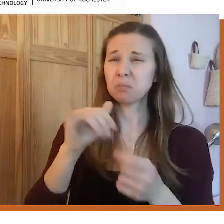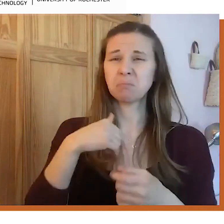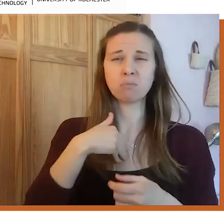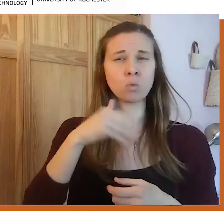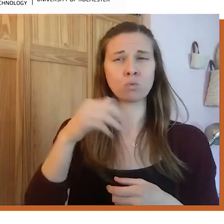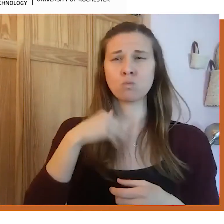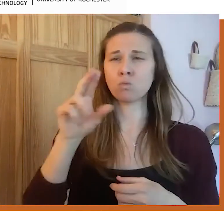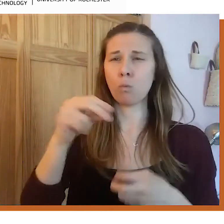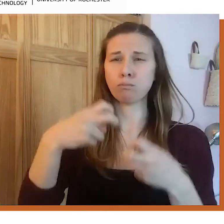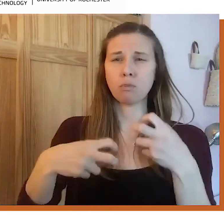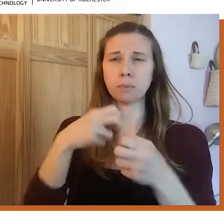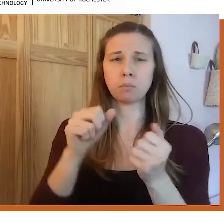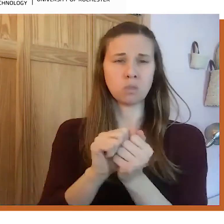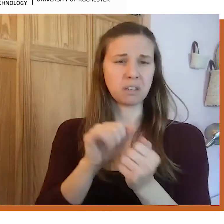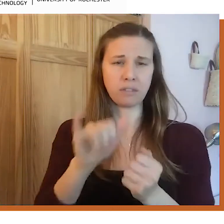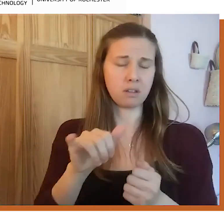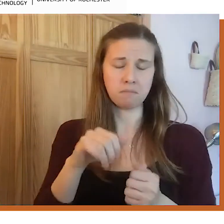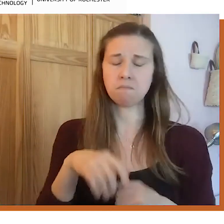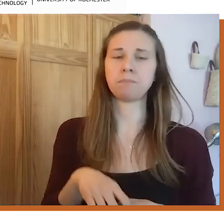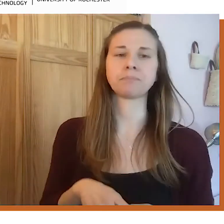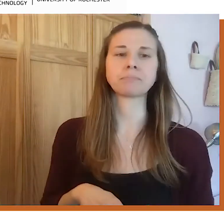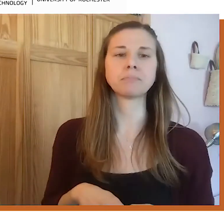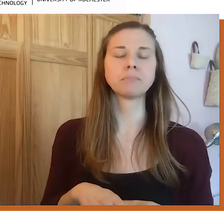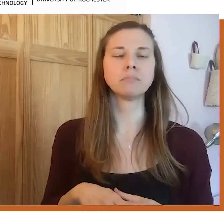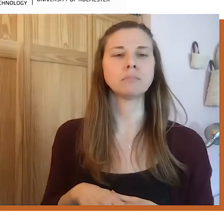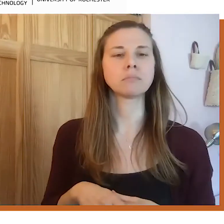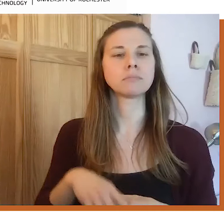and I never had a problem with that. Patients never had a problem with it.